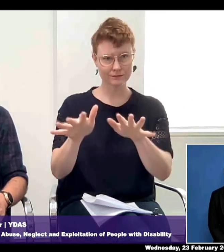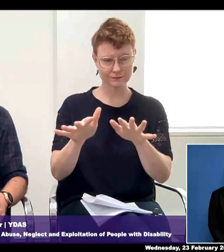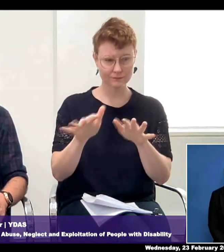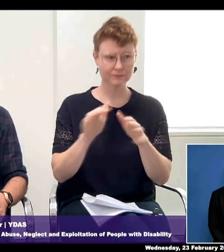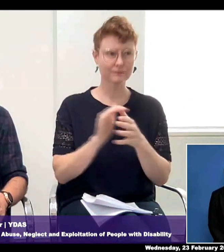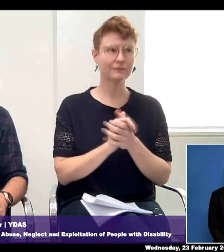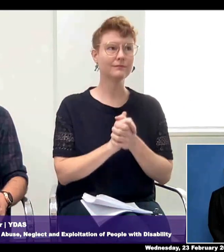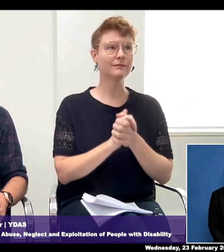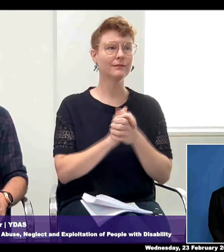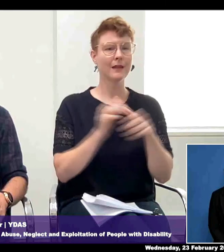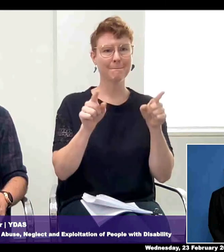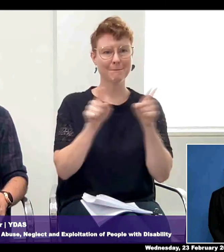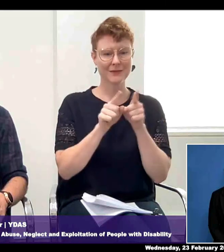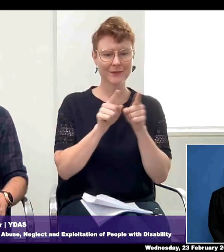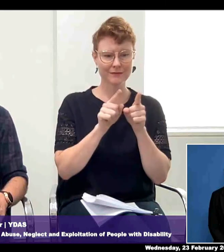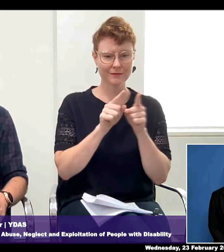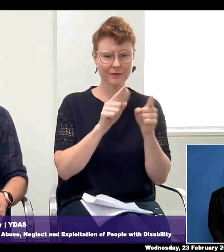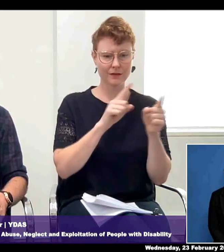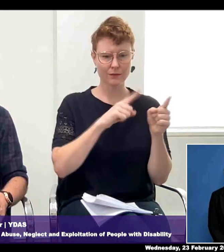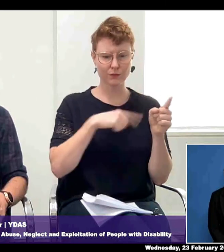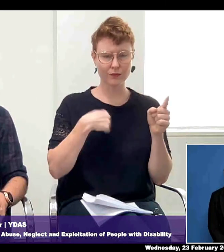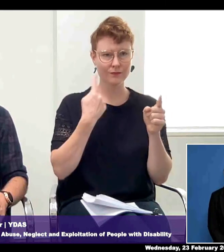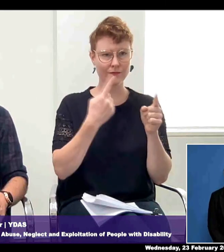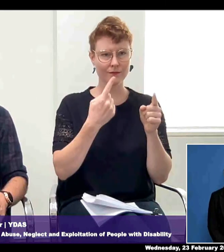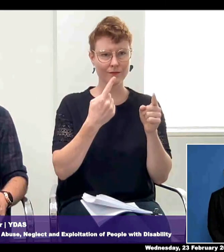information through different platforms in social media.